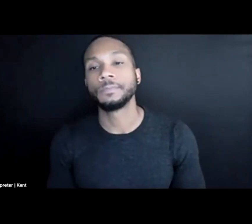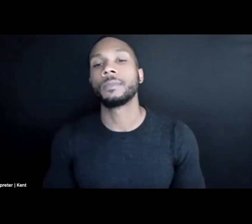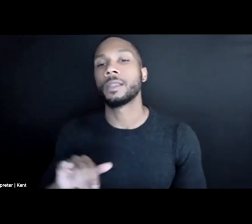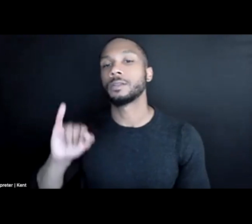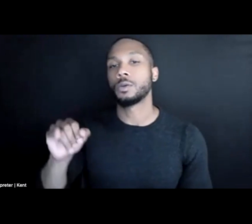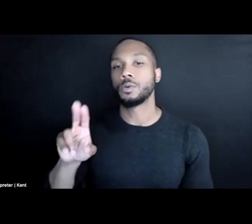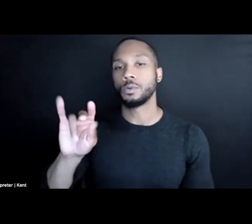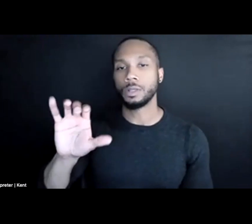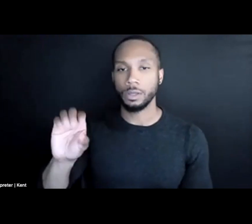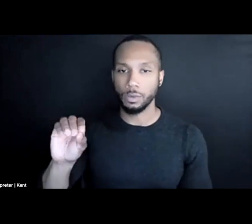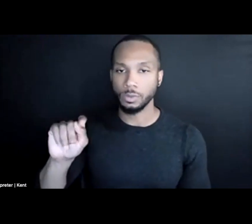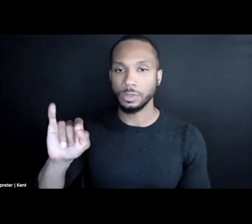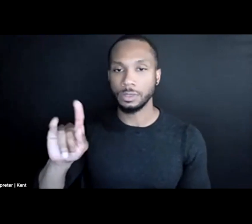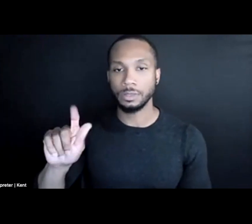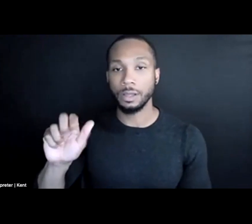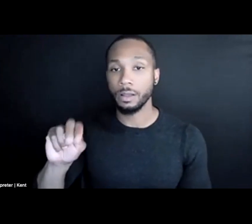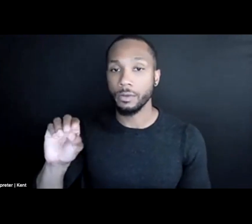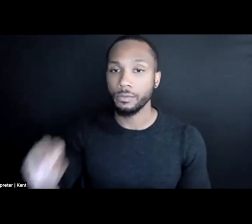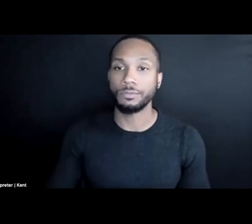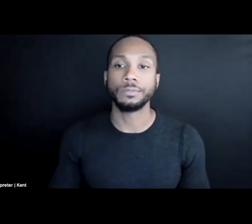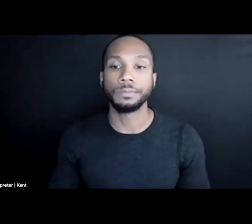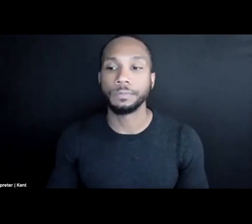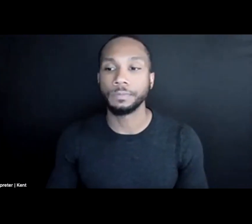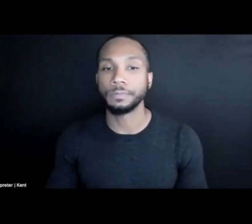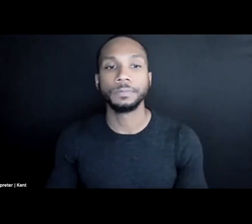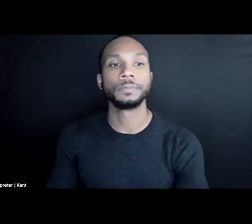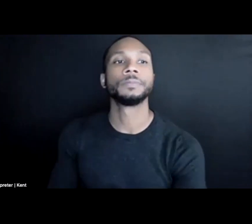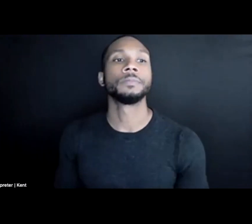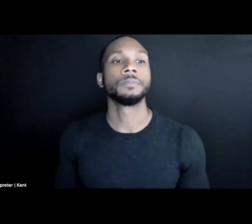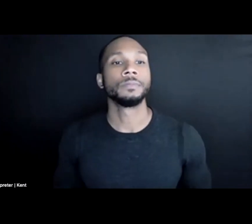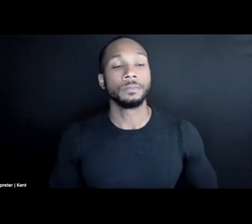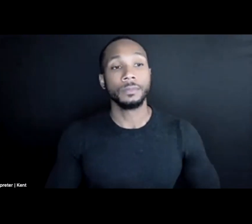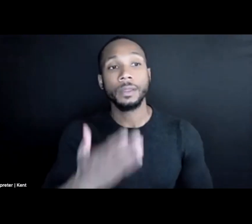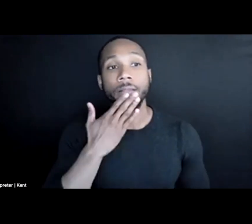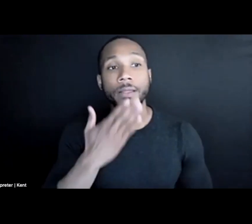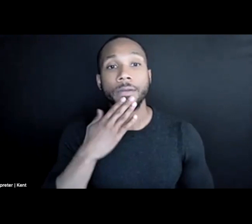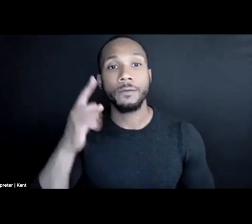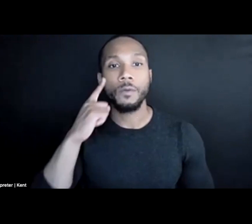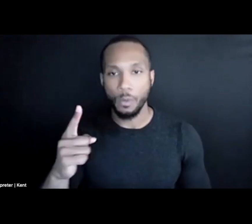Thanks you for giving us with those poems.